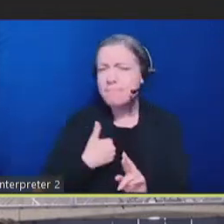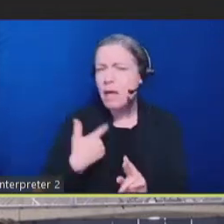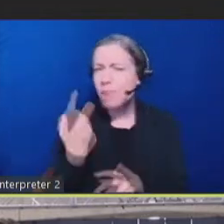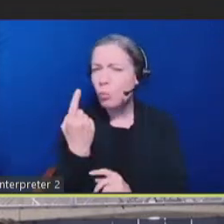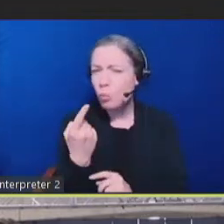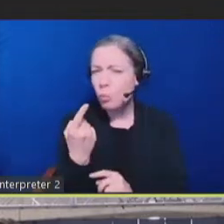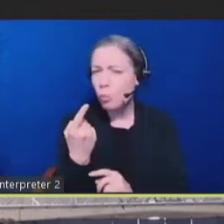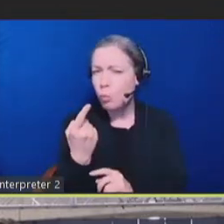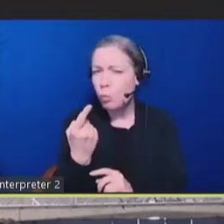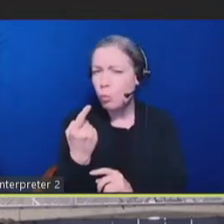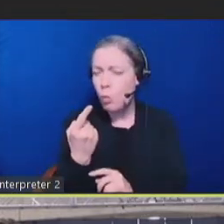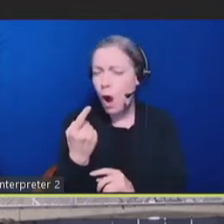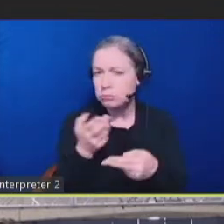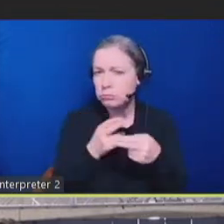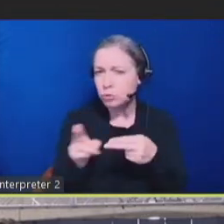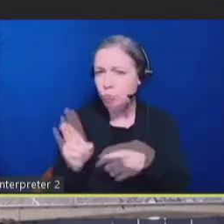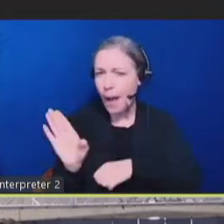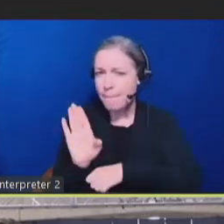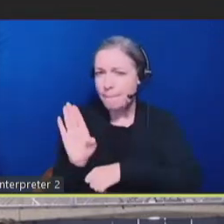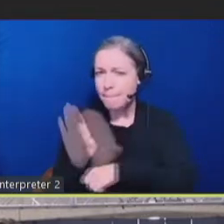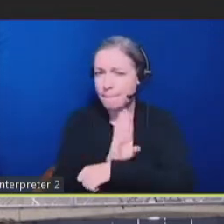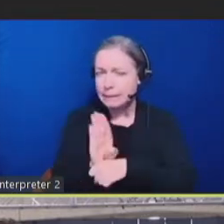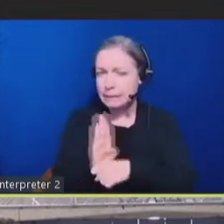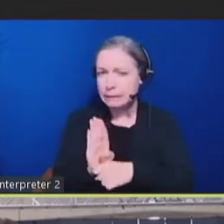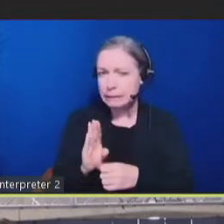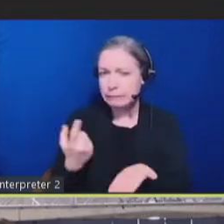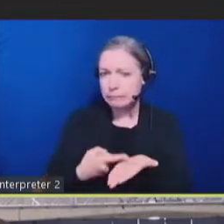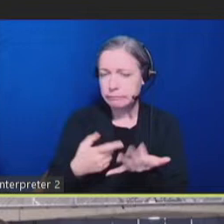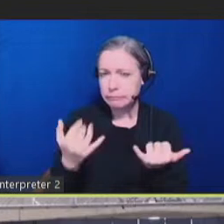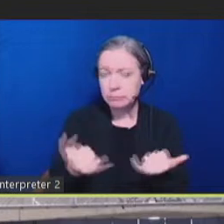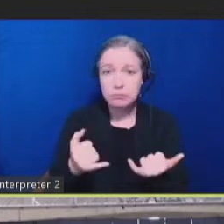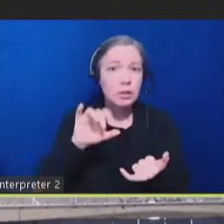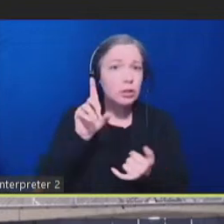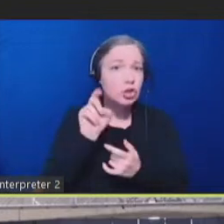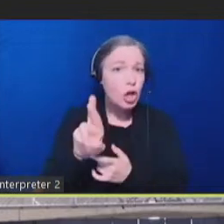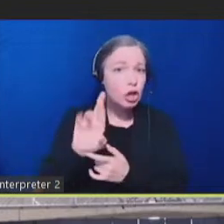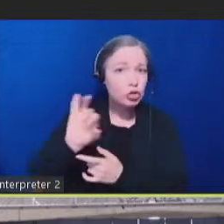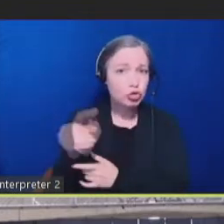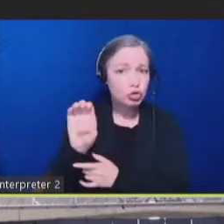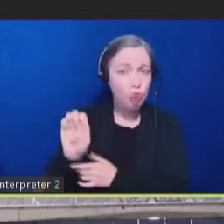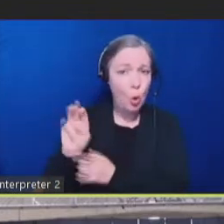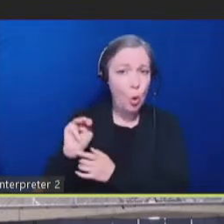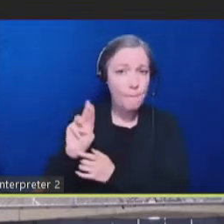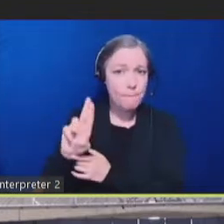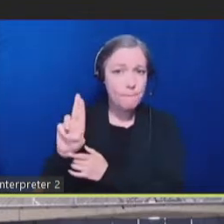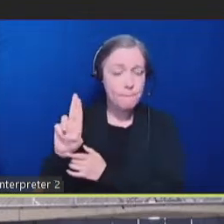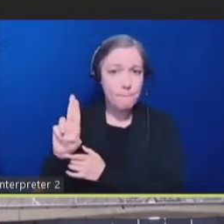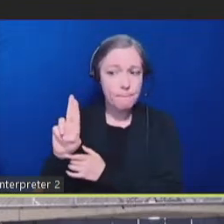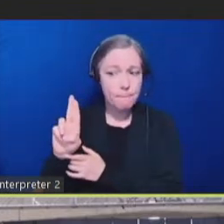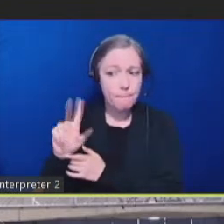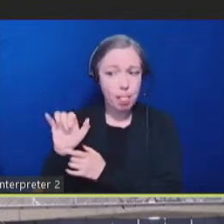to come back to. Dr. Jewel Mullen is now in the room. She wanted to record her official vote